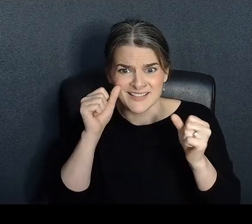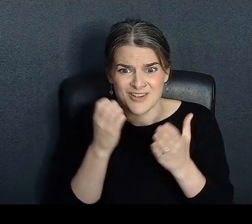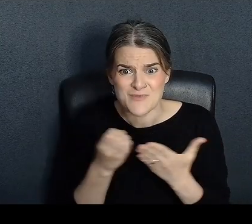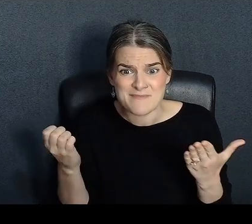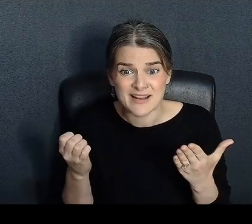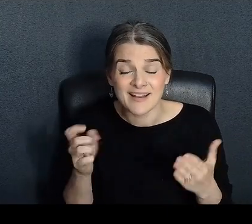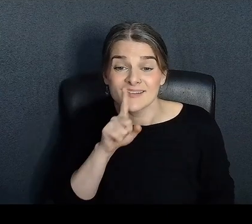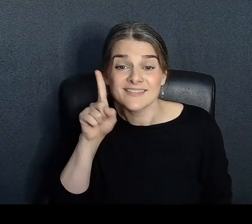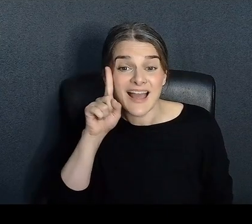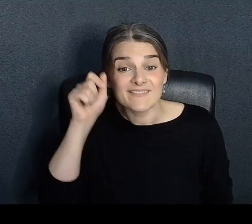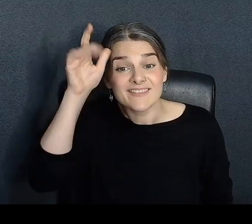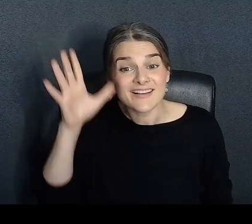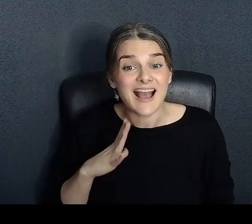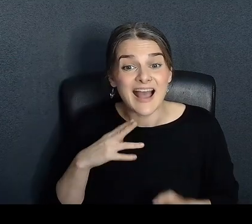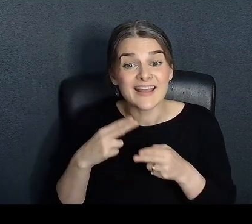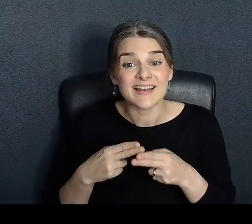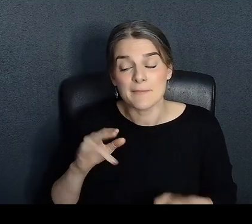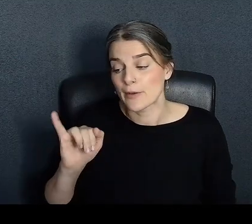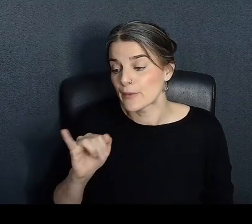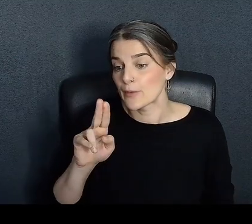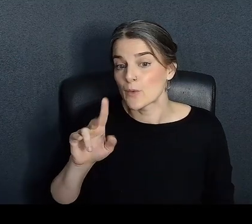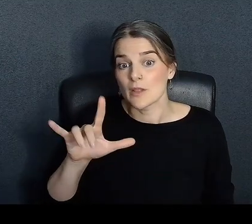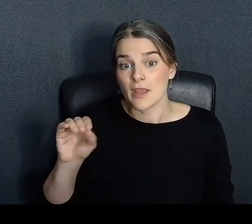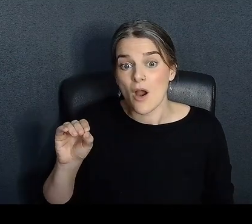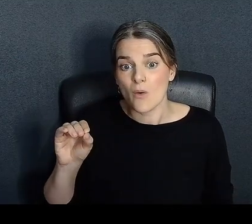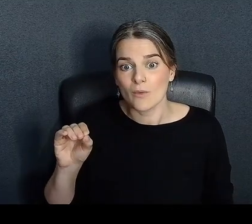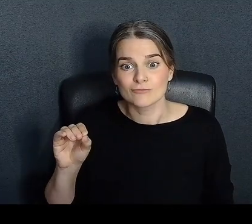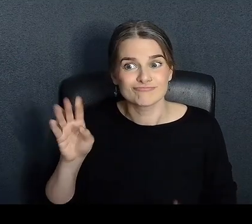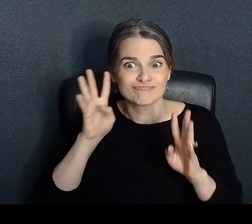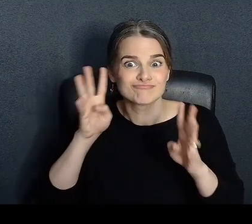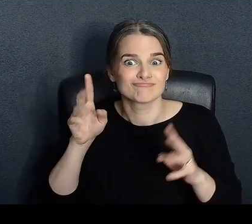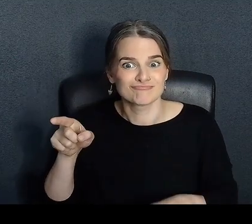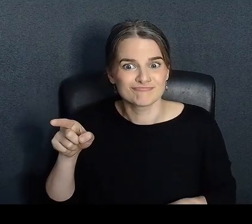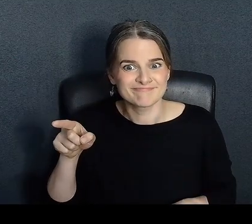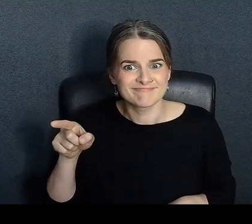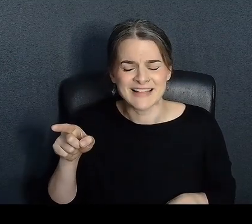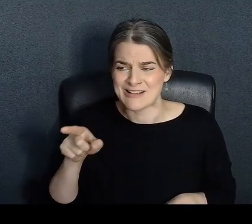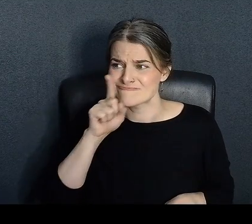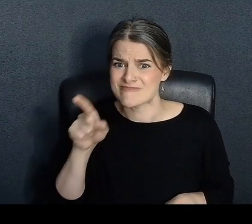And he's really taken deaf folks' suggestions